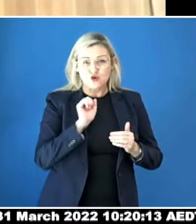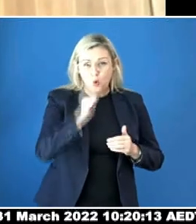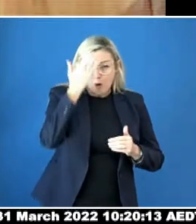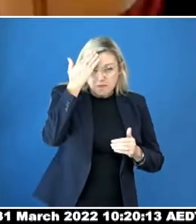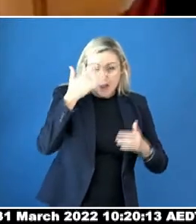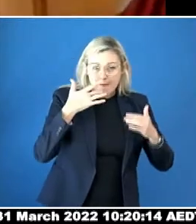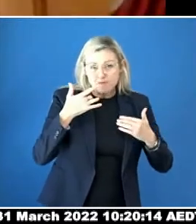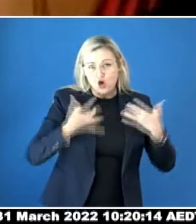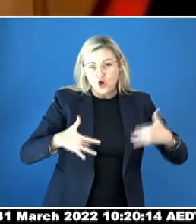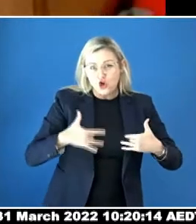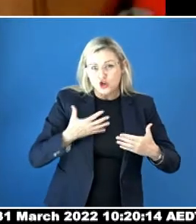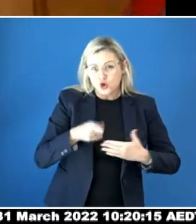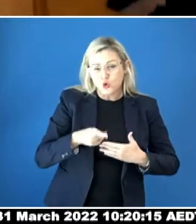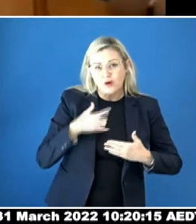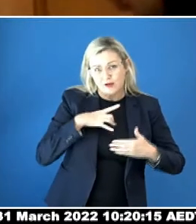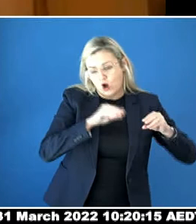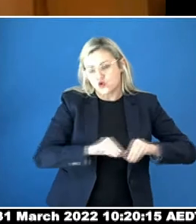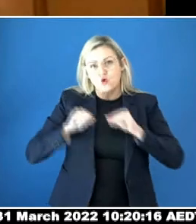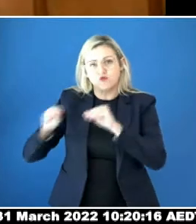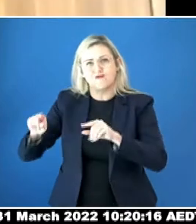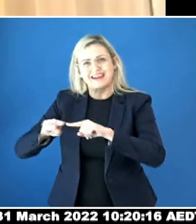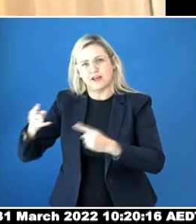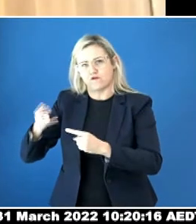Yeah. MS EASTMAN: And that was a school and a centre.